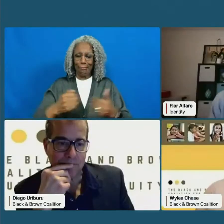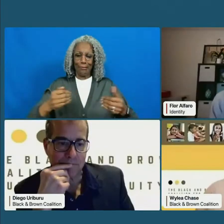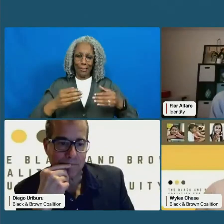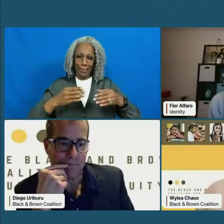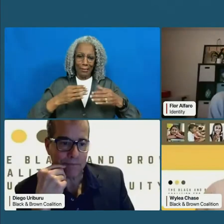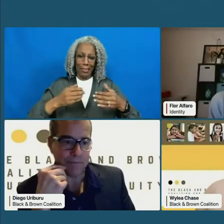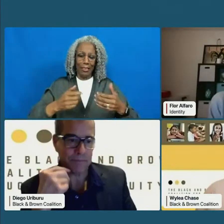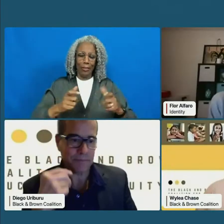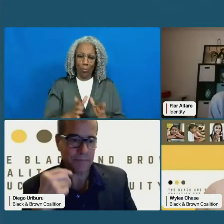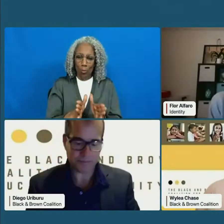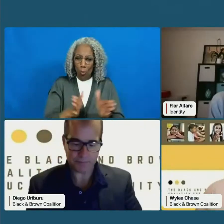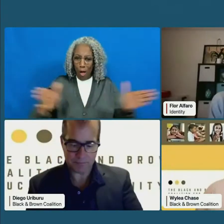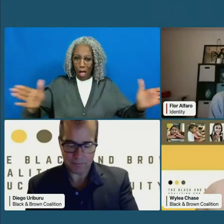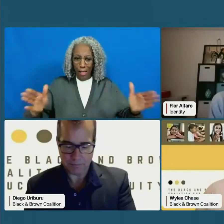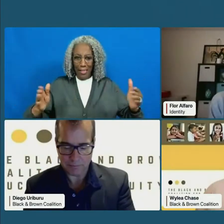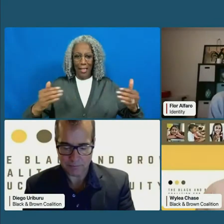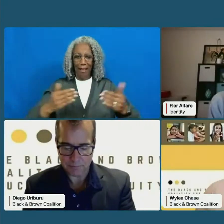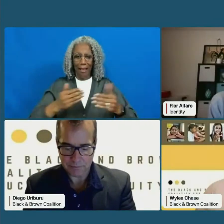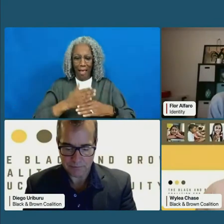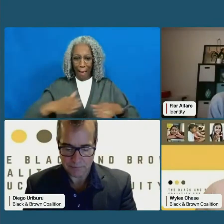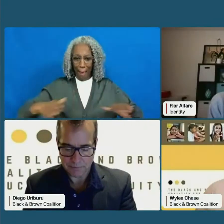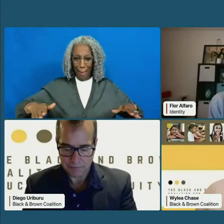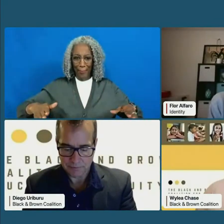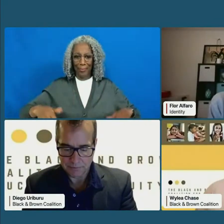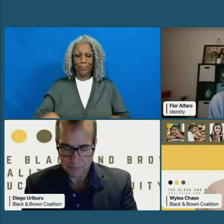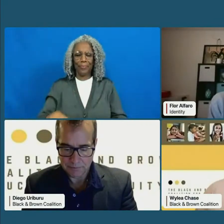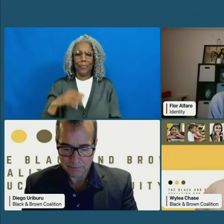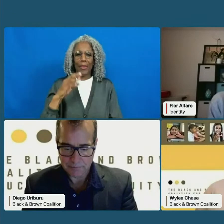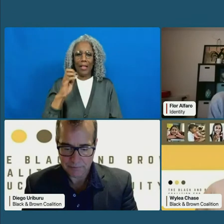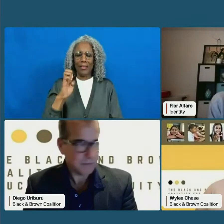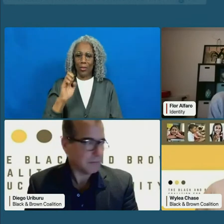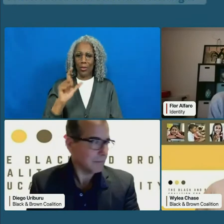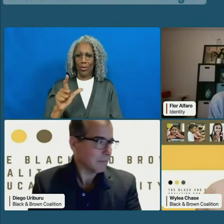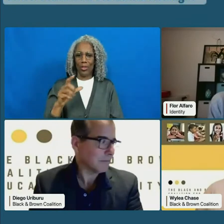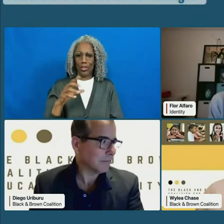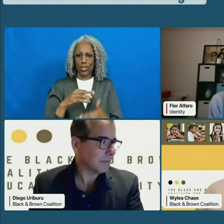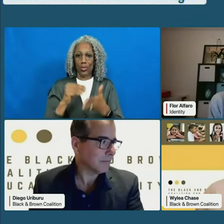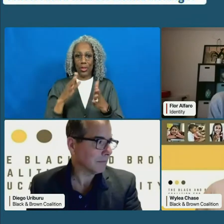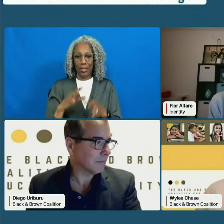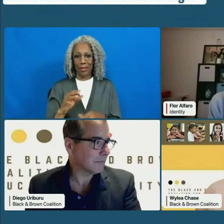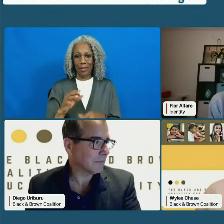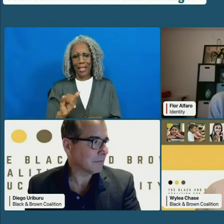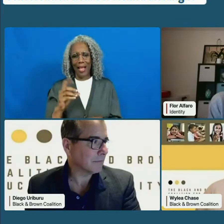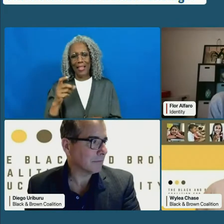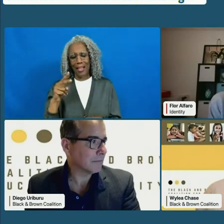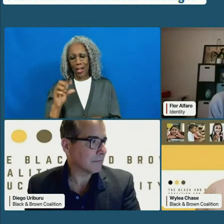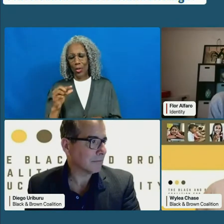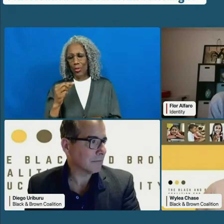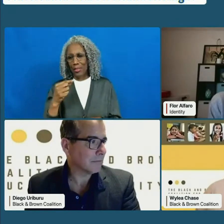address this widening gap? Thank